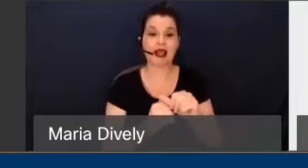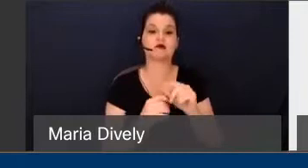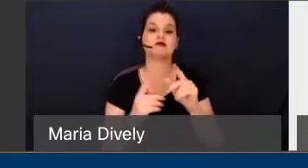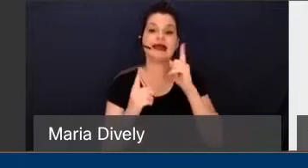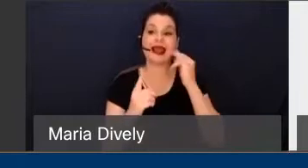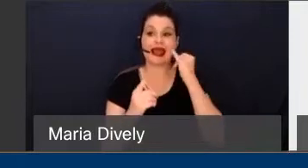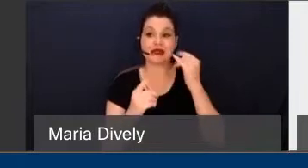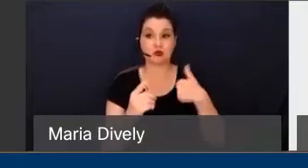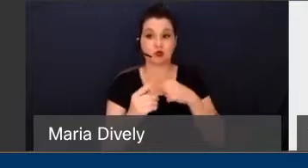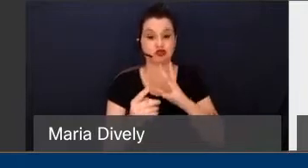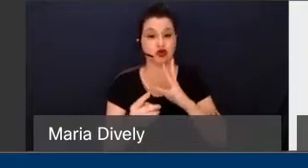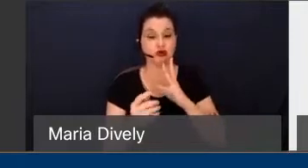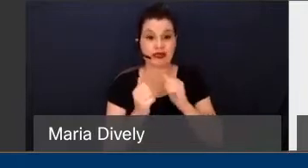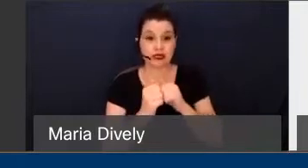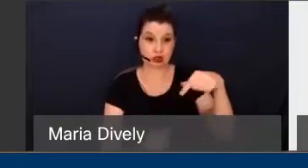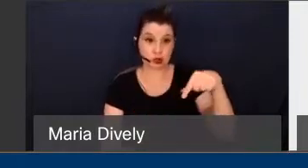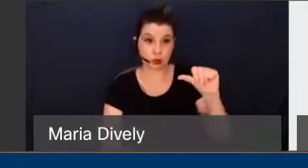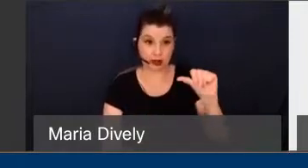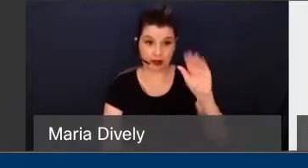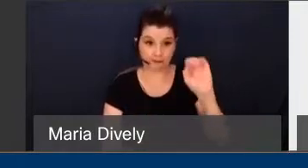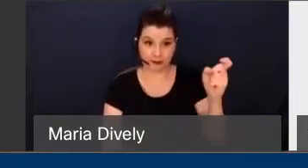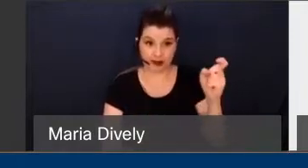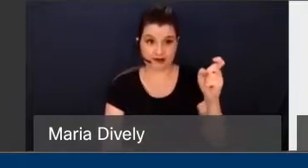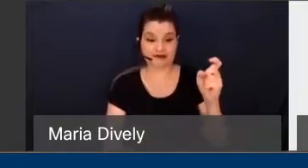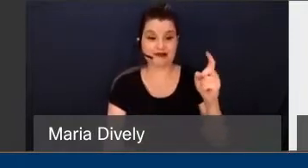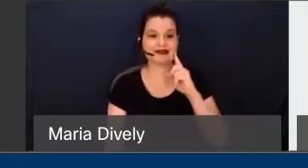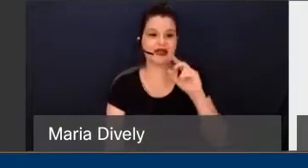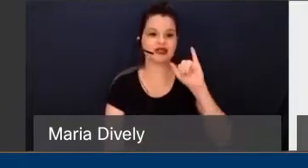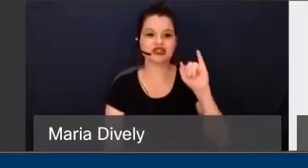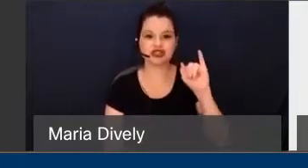if you're entering questions into the Q&A box, um, like Jed directed you to, um,